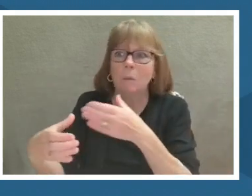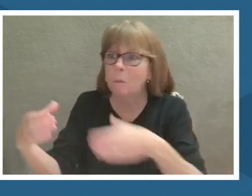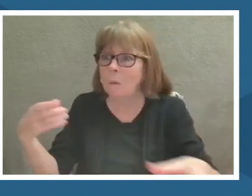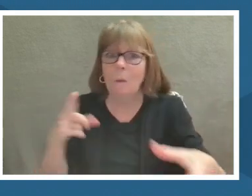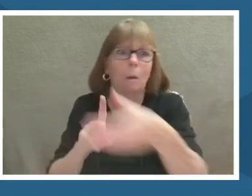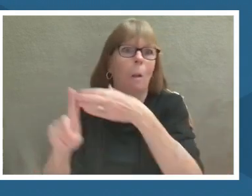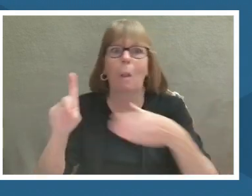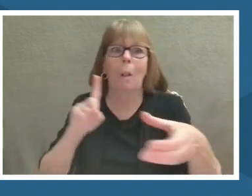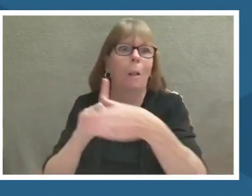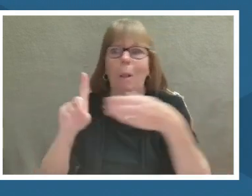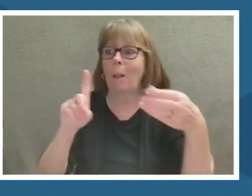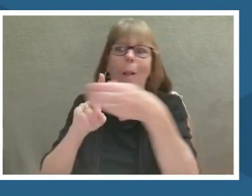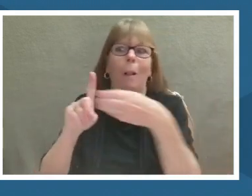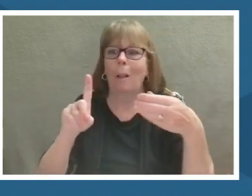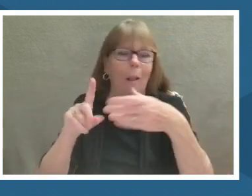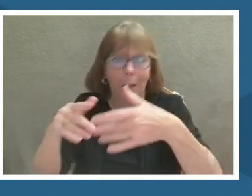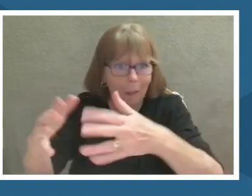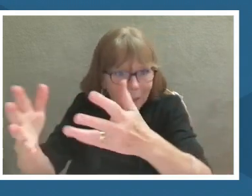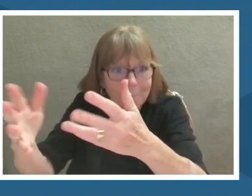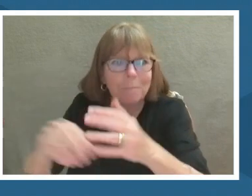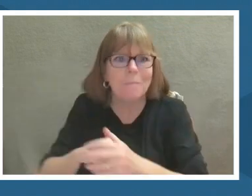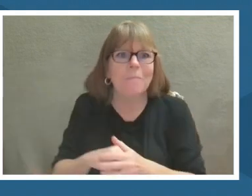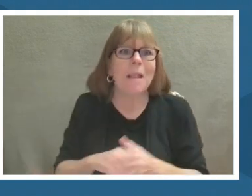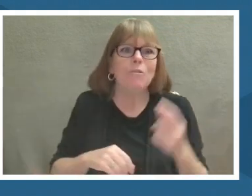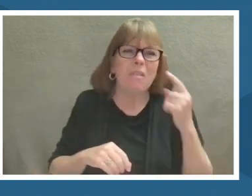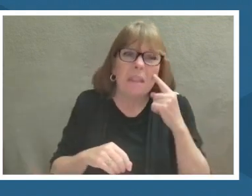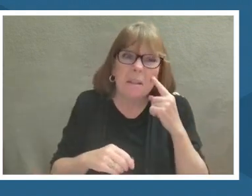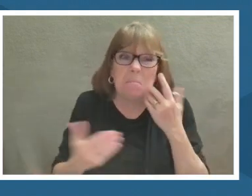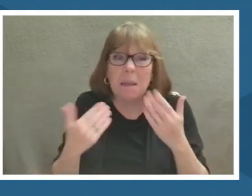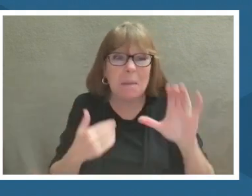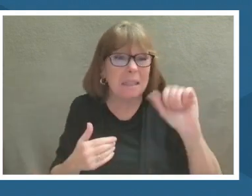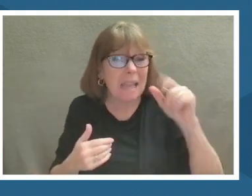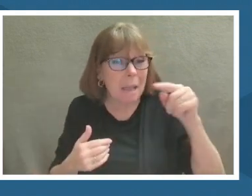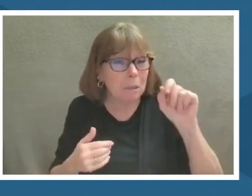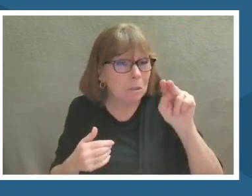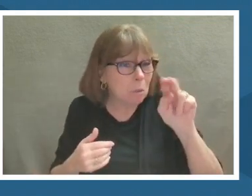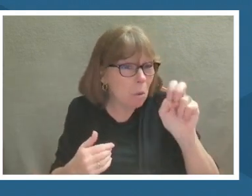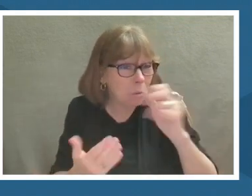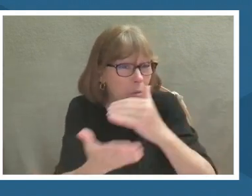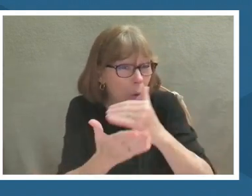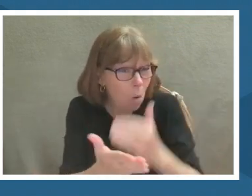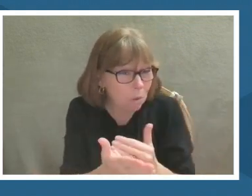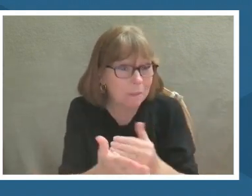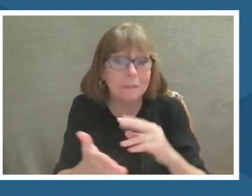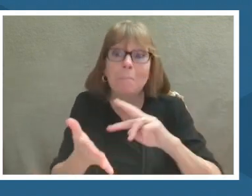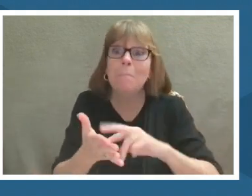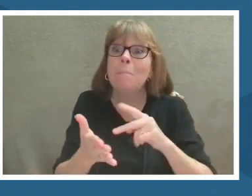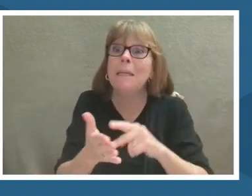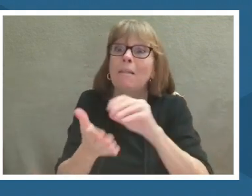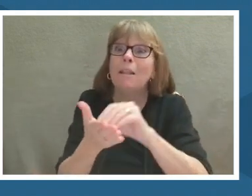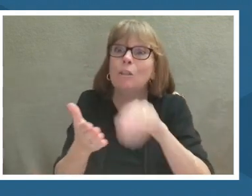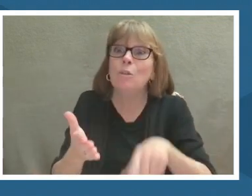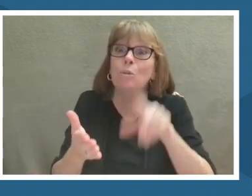must collaborate and students must now use all the knowledge and skills they've